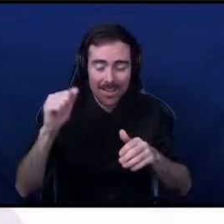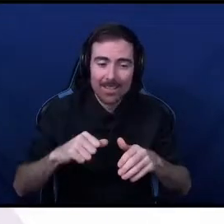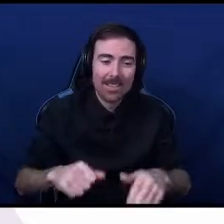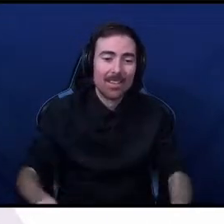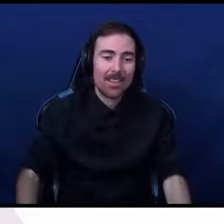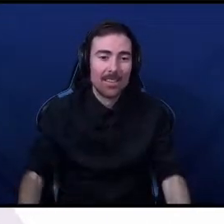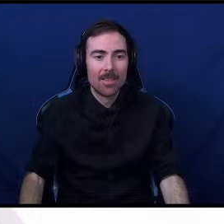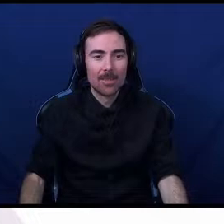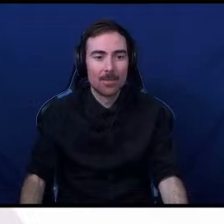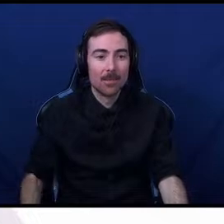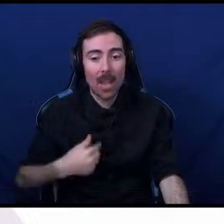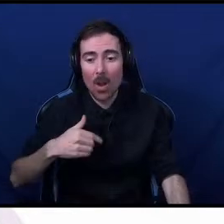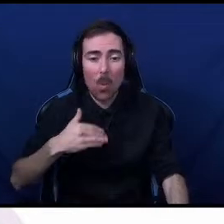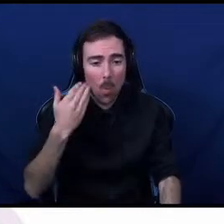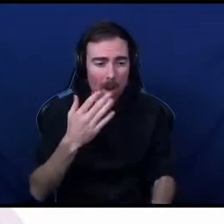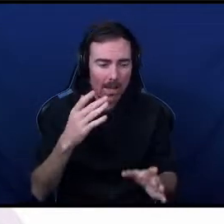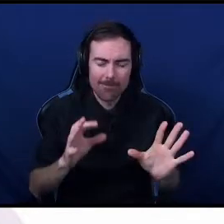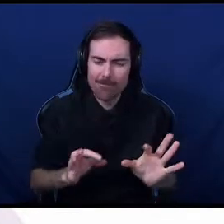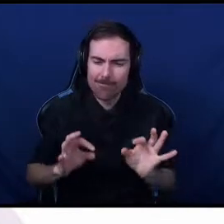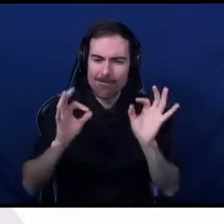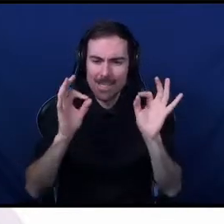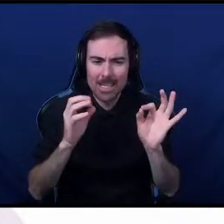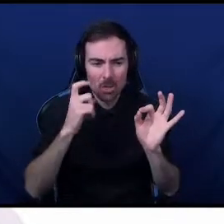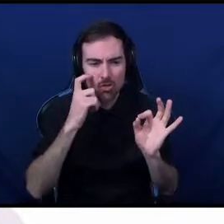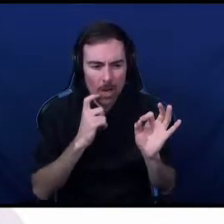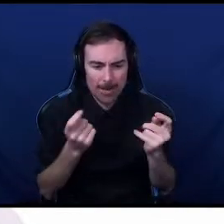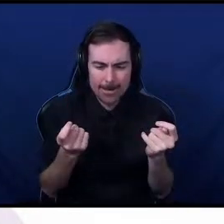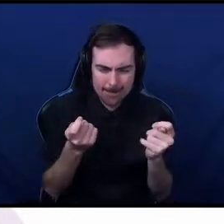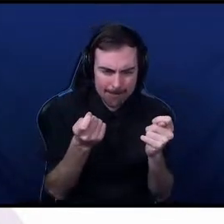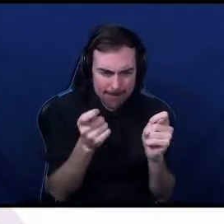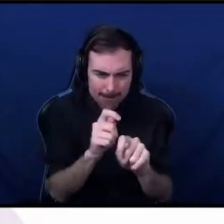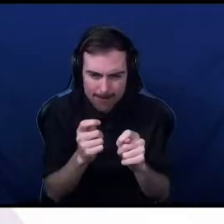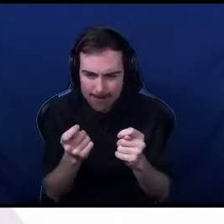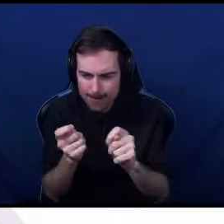would always specialise in trying to turn or change technologies that have never been used before, in the way